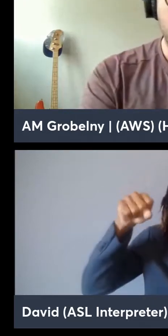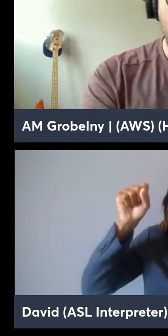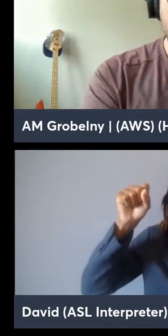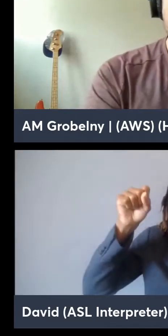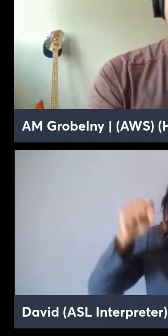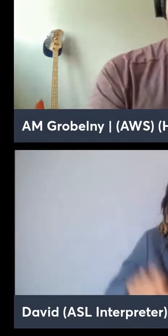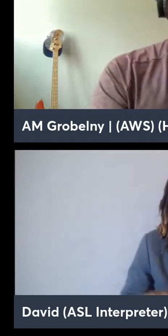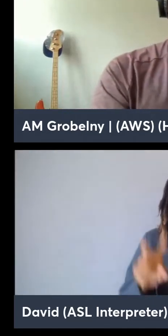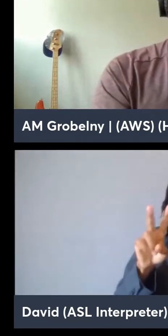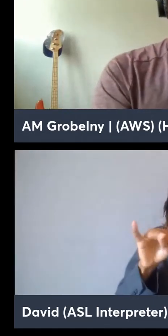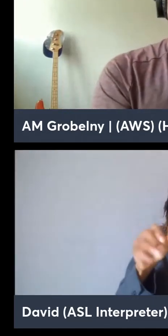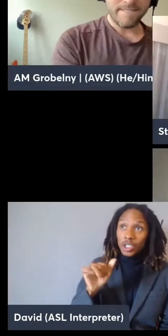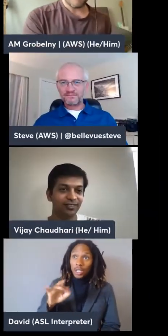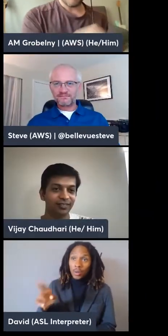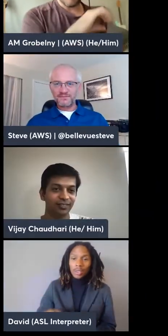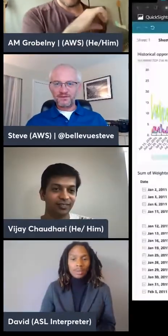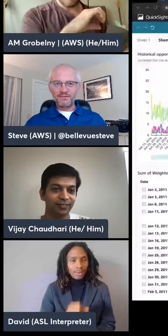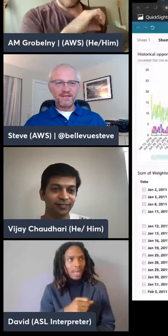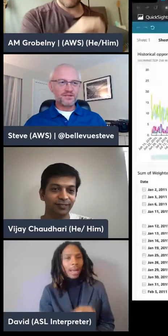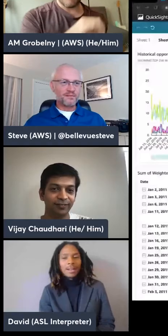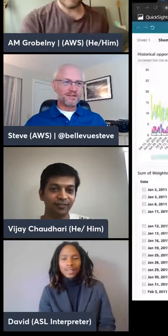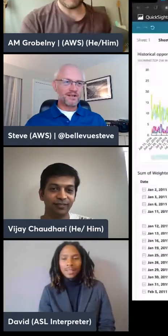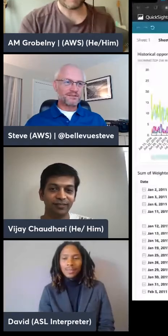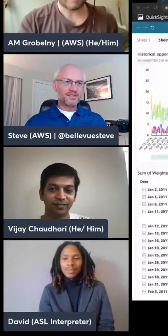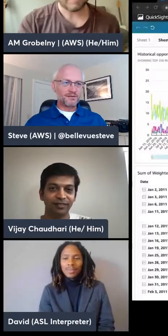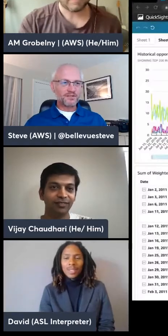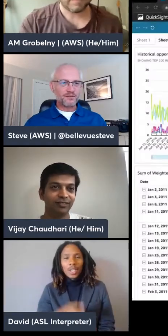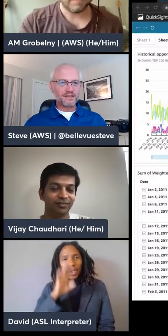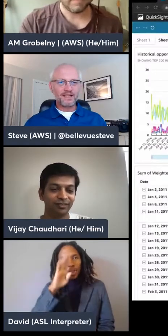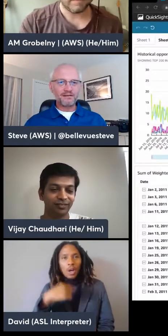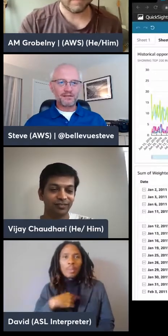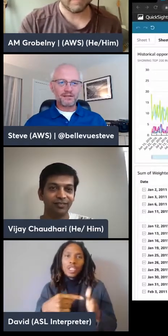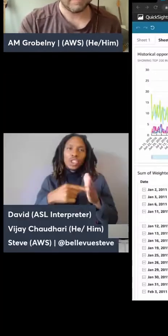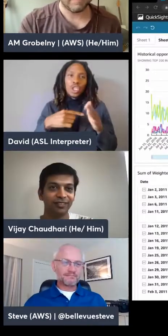Vijay, you ready? - Yeah. You know me, show me the console or show me the code.